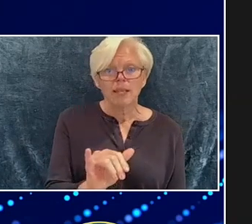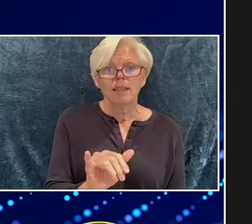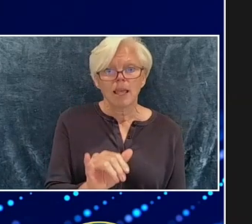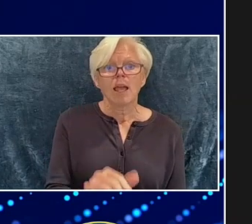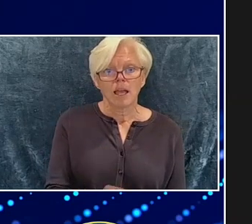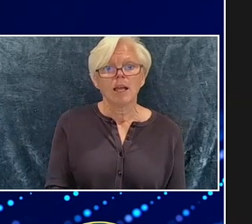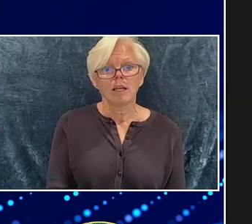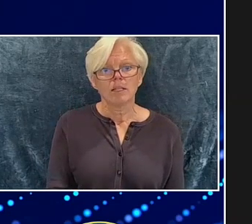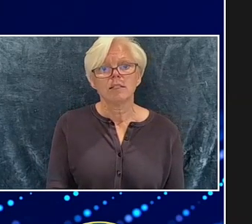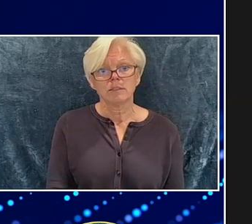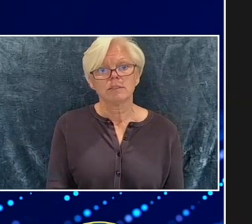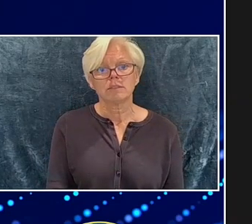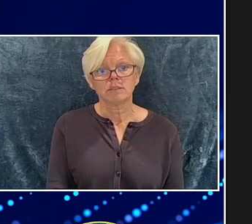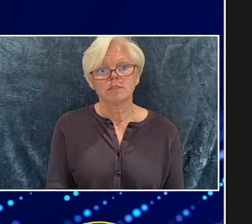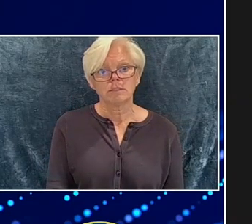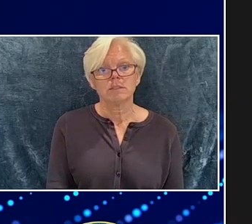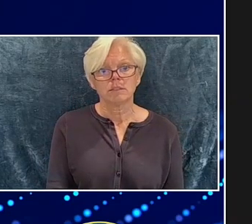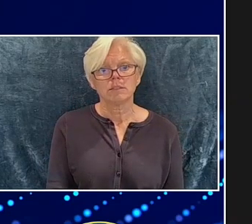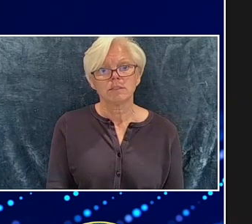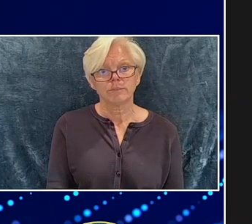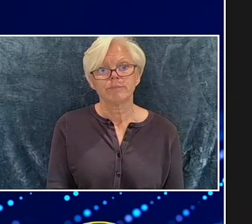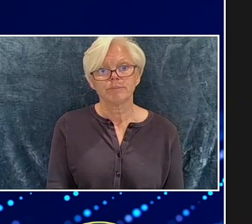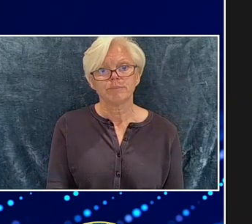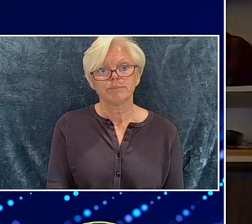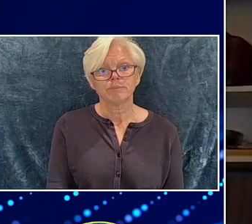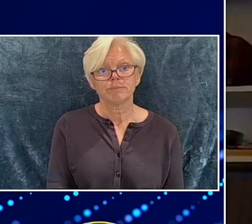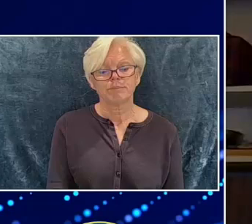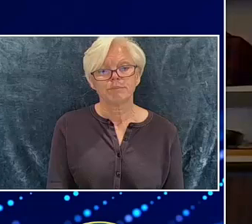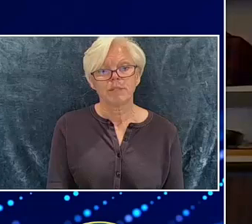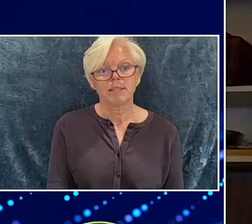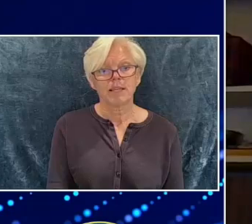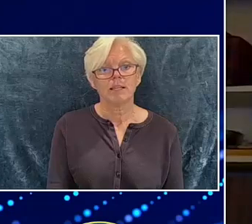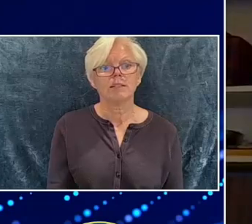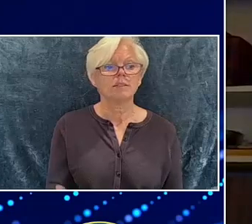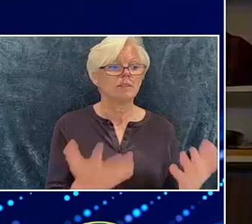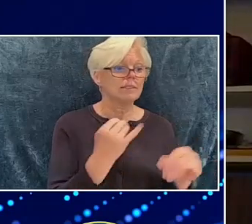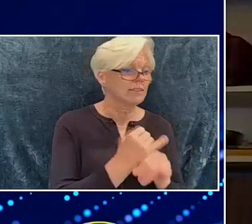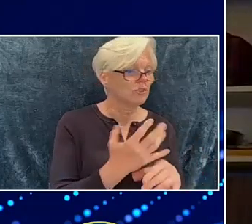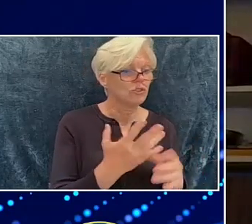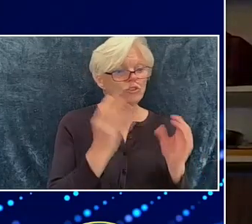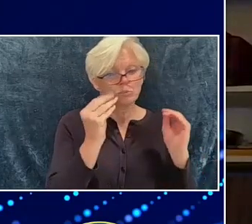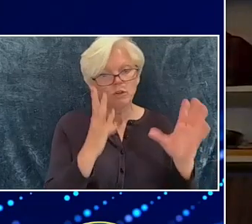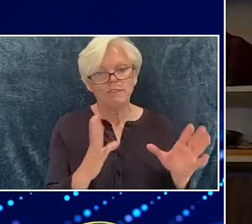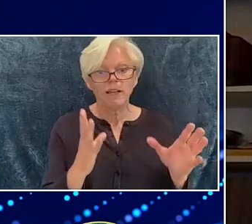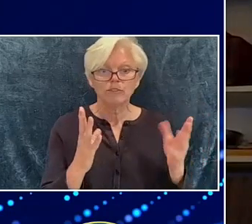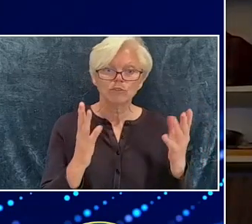institutions, professors, instructors in designing their course materials have